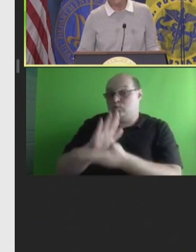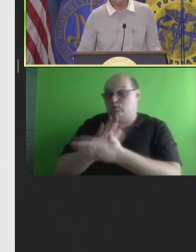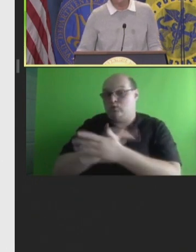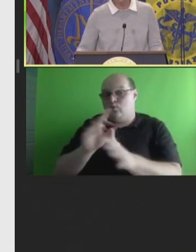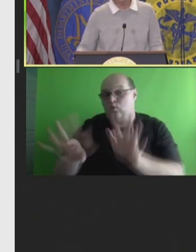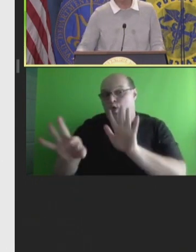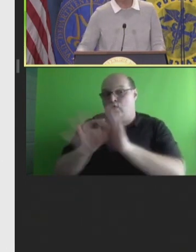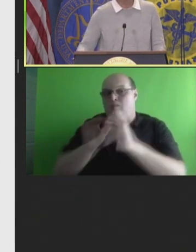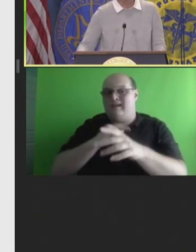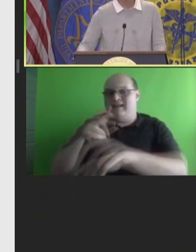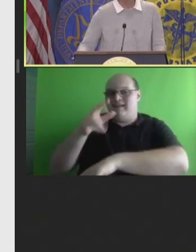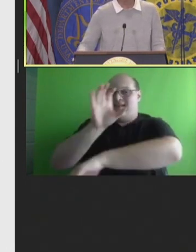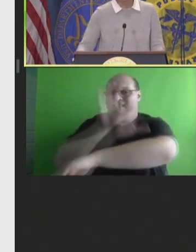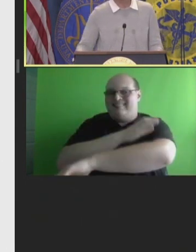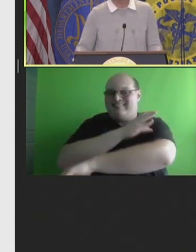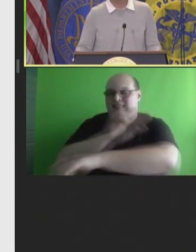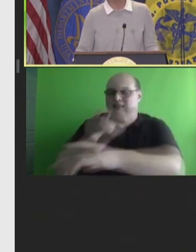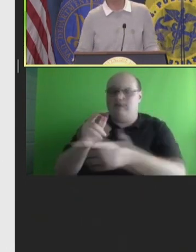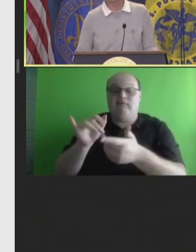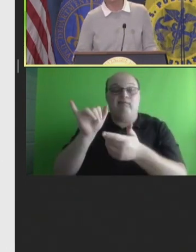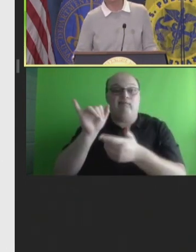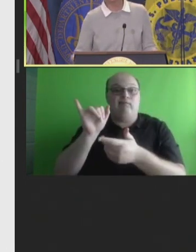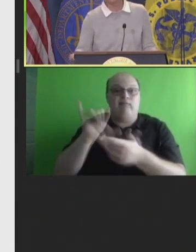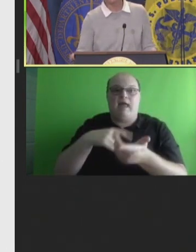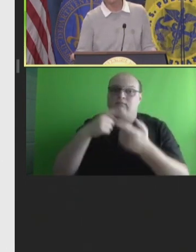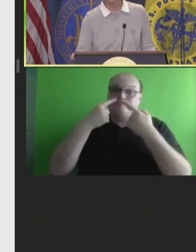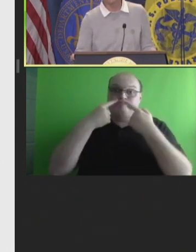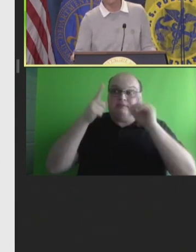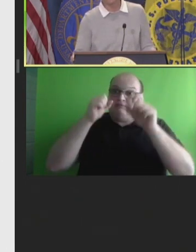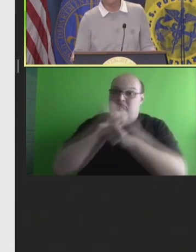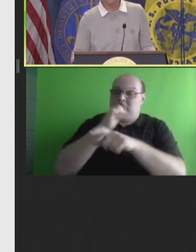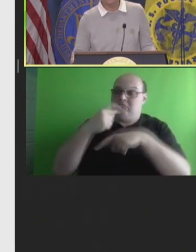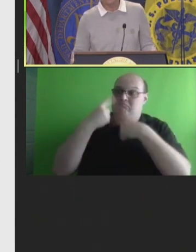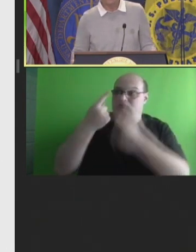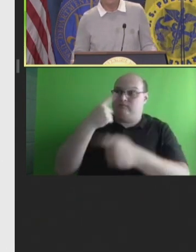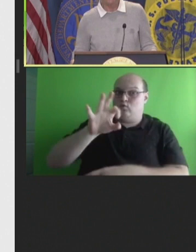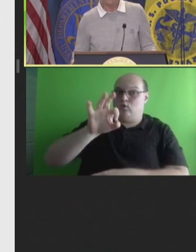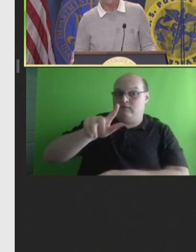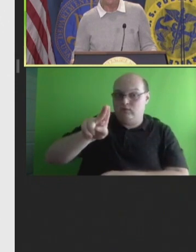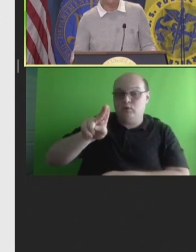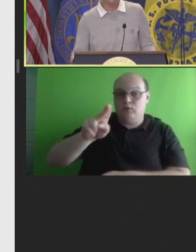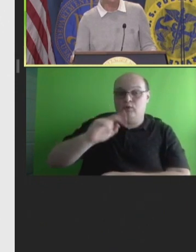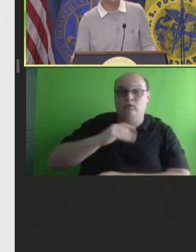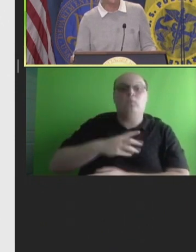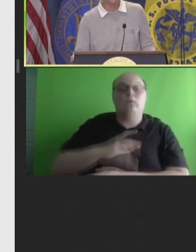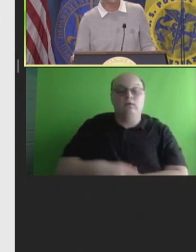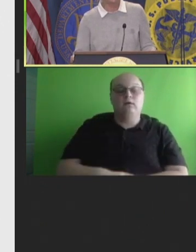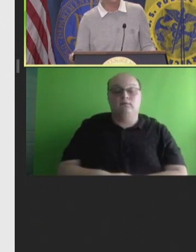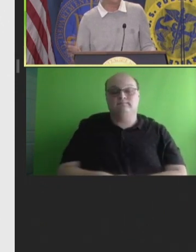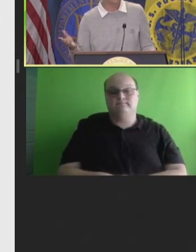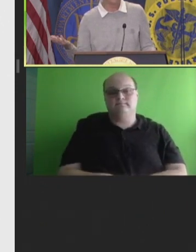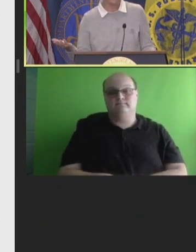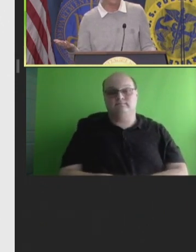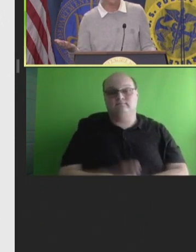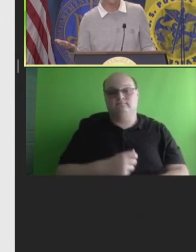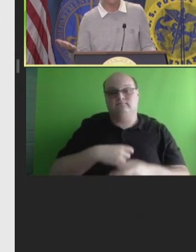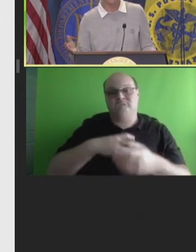clinics. This has been a successful strategy for flu in many areas and incorporating routine